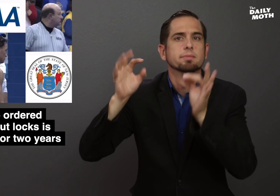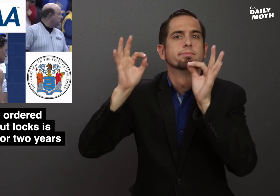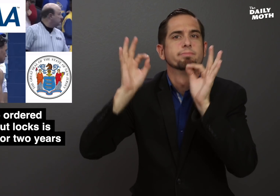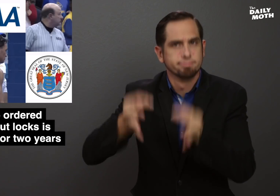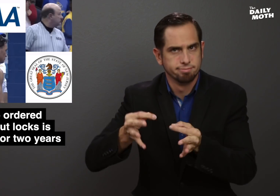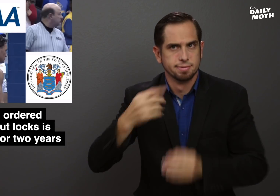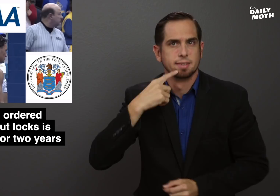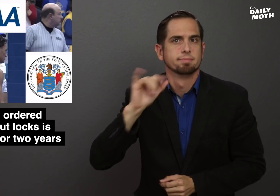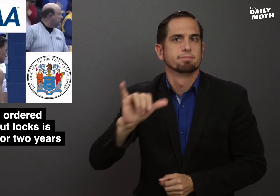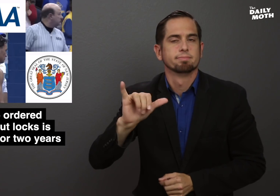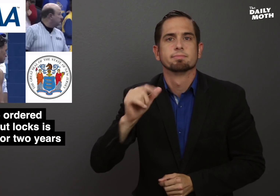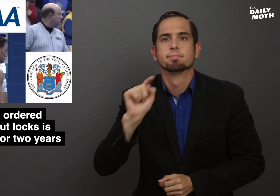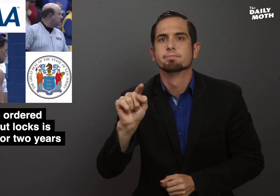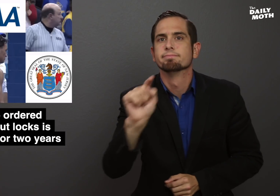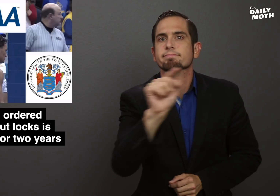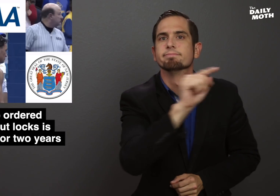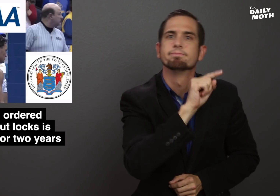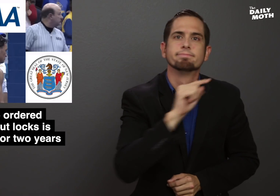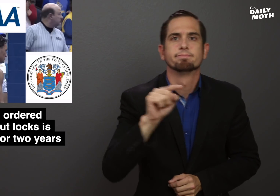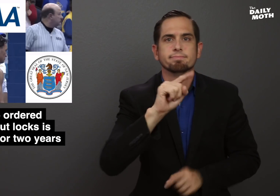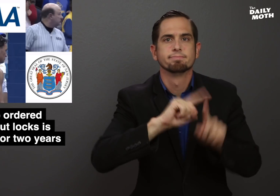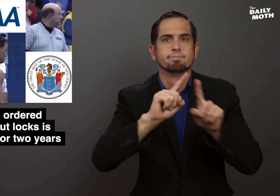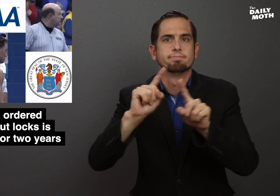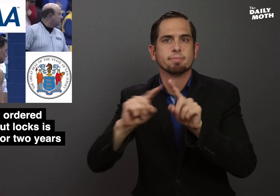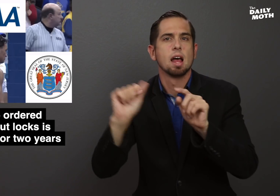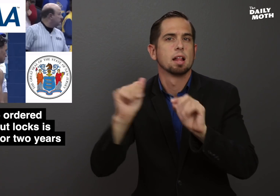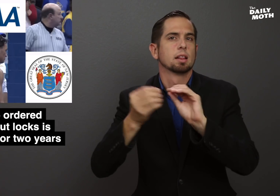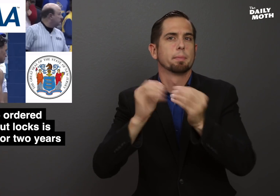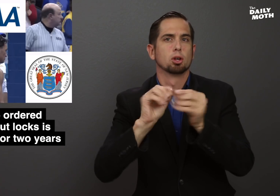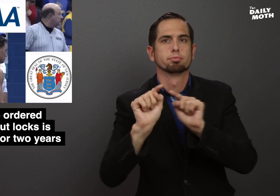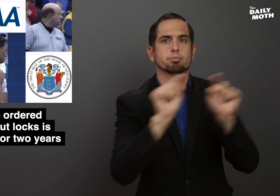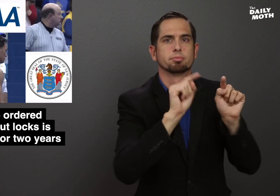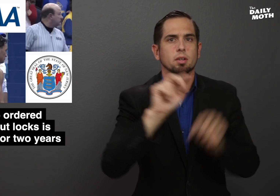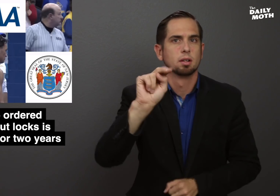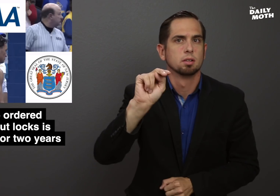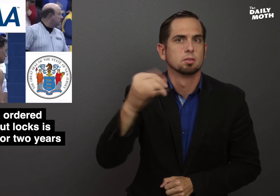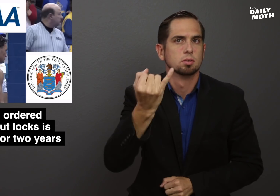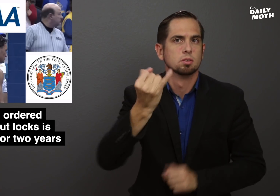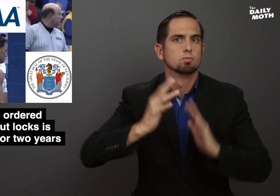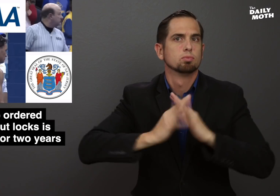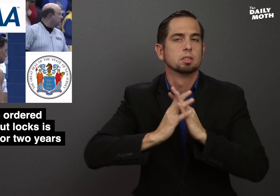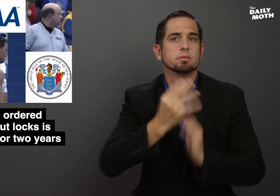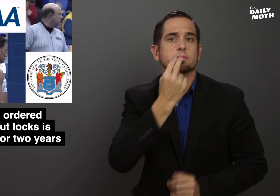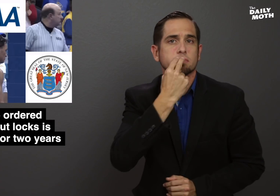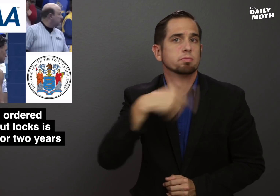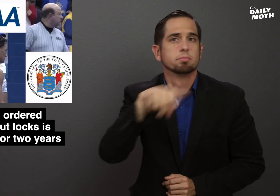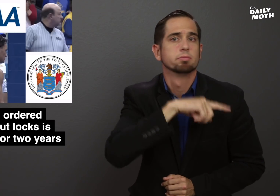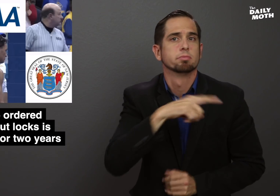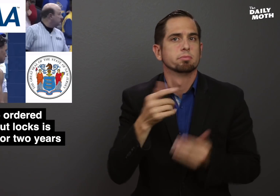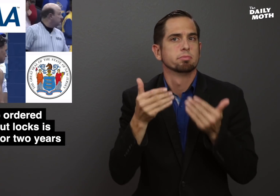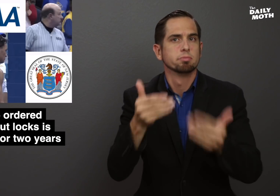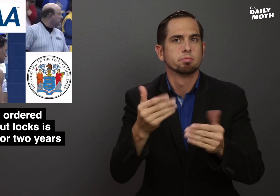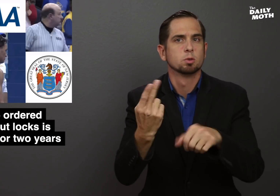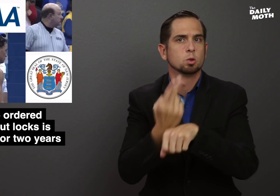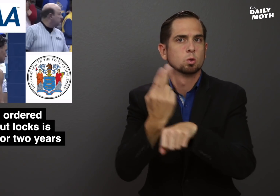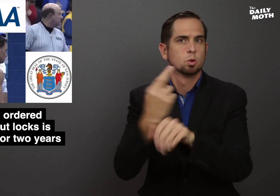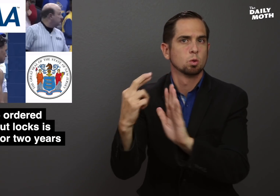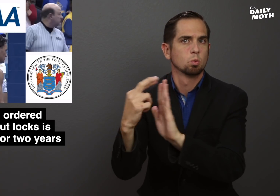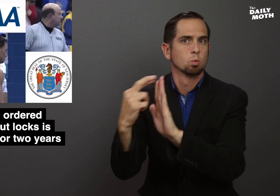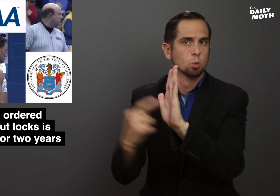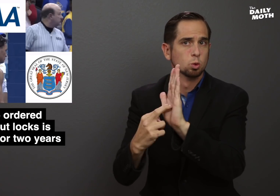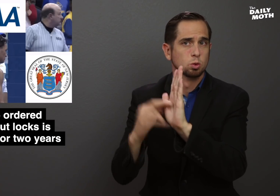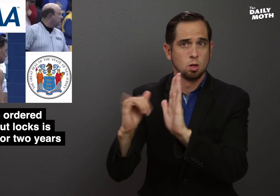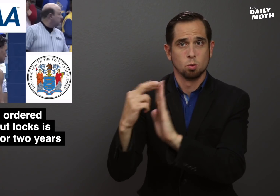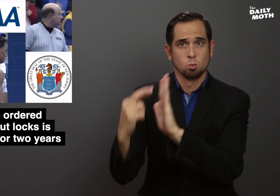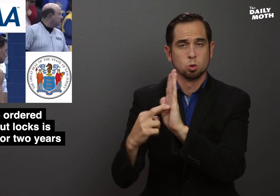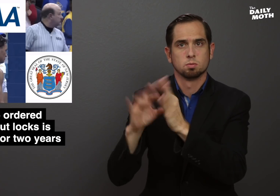concluded that a number of NJ wrestling officials used rules